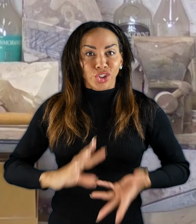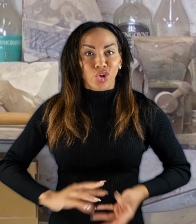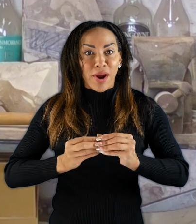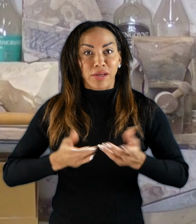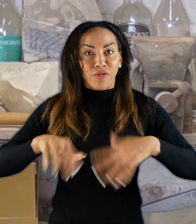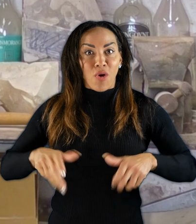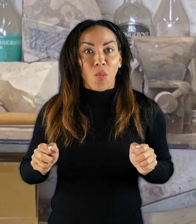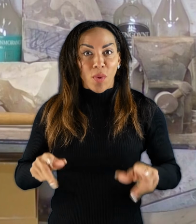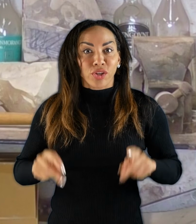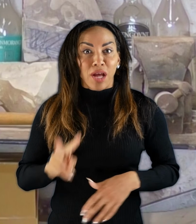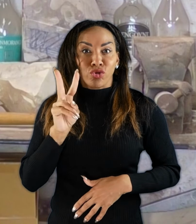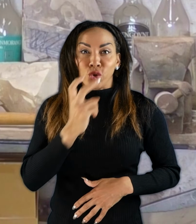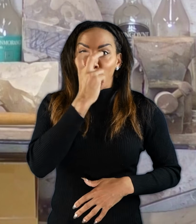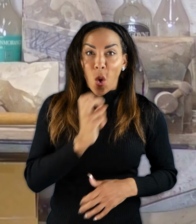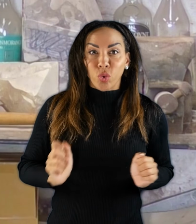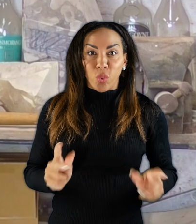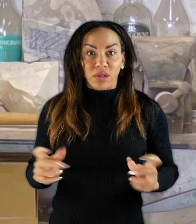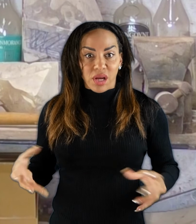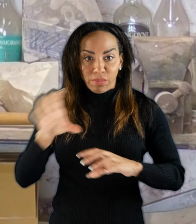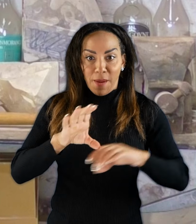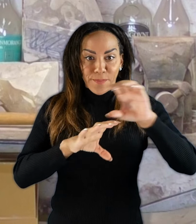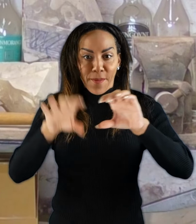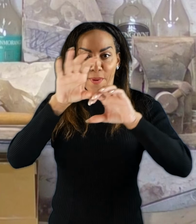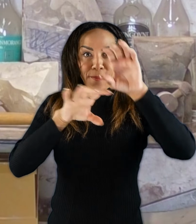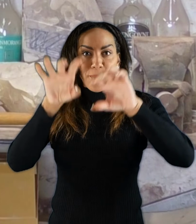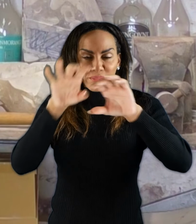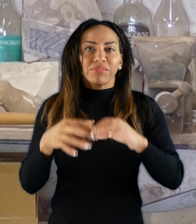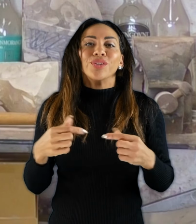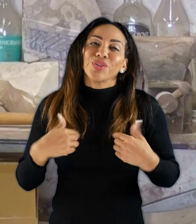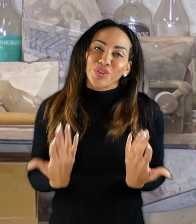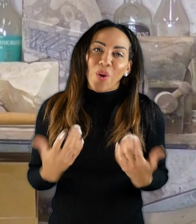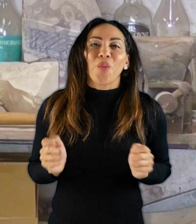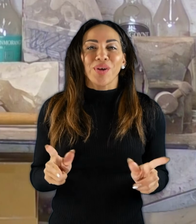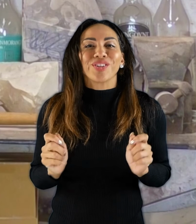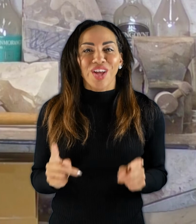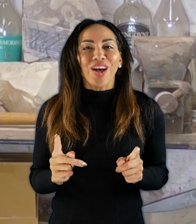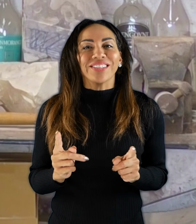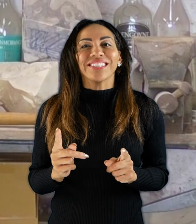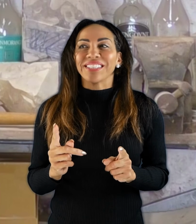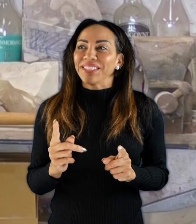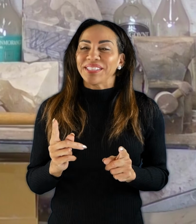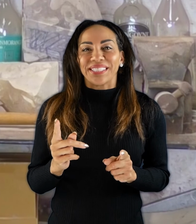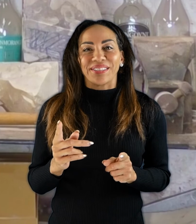old wheelchairs. So wheelchairs feature heavily in my world. And I'm glad. It's a good thing.